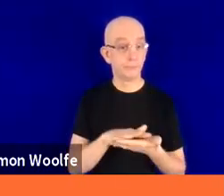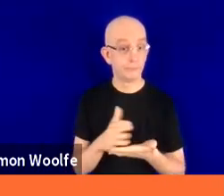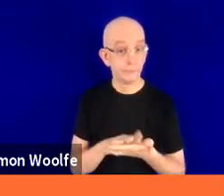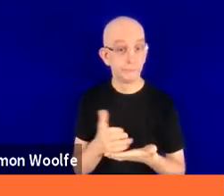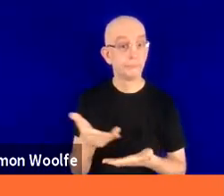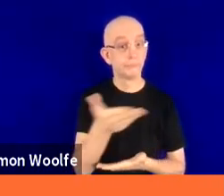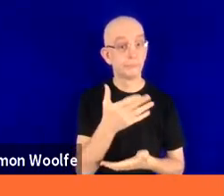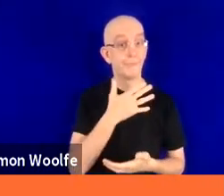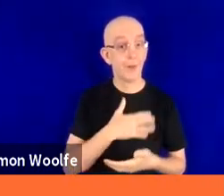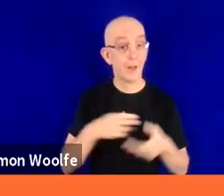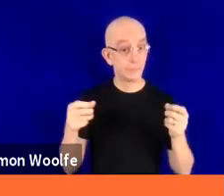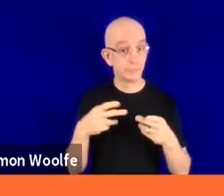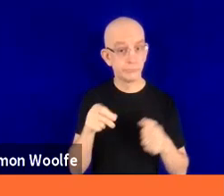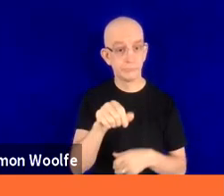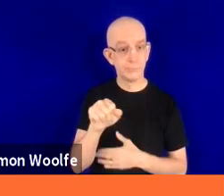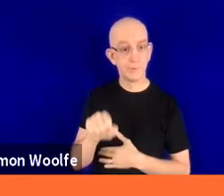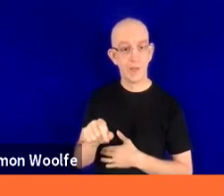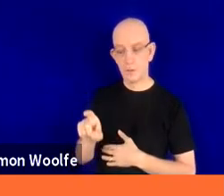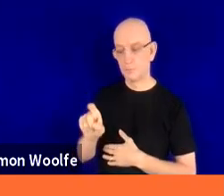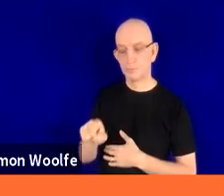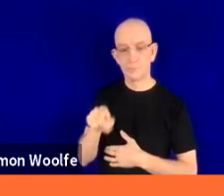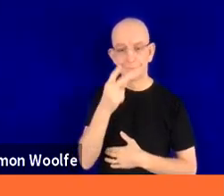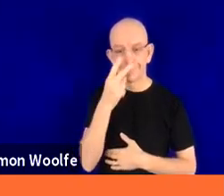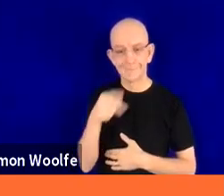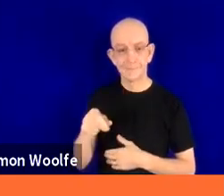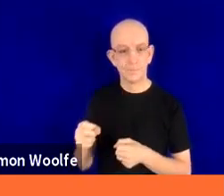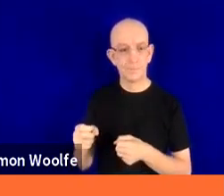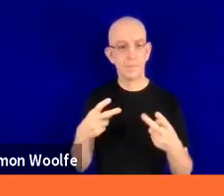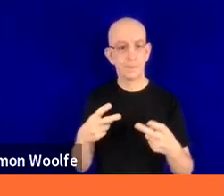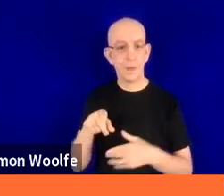We do have them on spotlight, but if you would like to pin them if you Hover over their picture